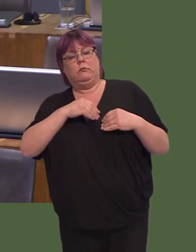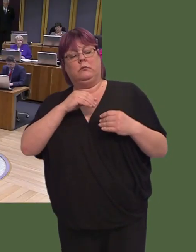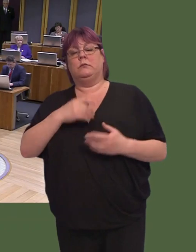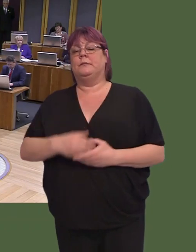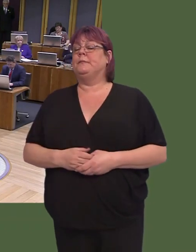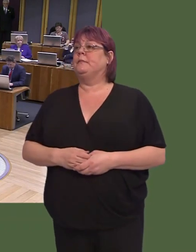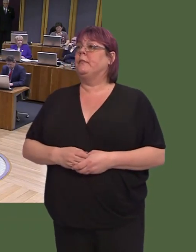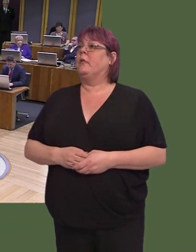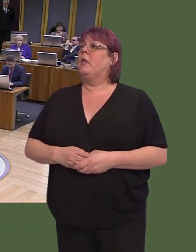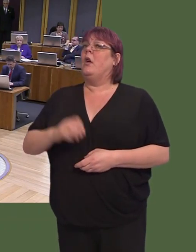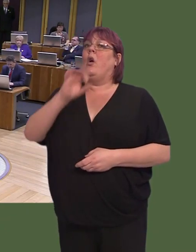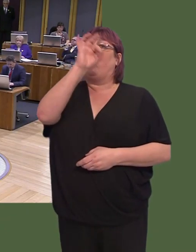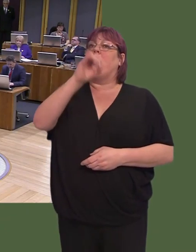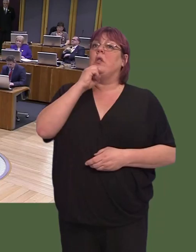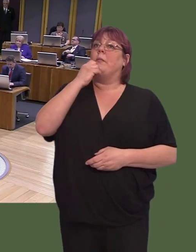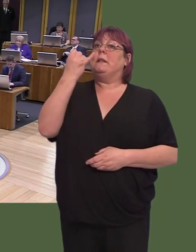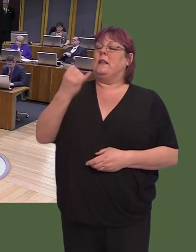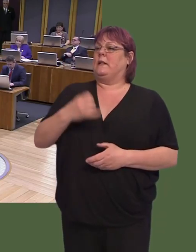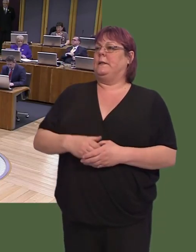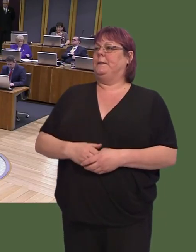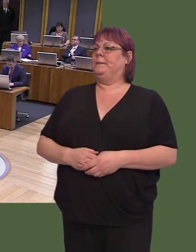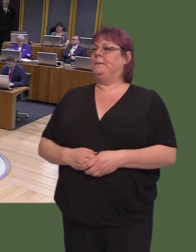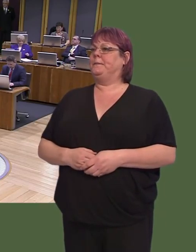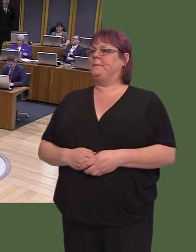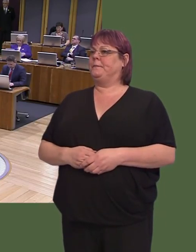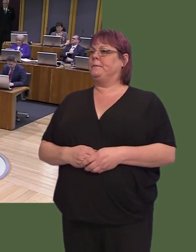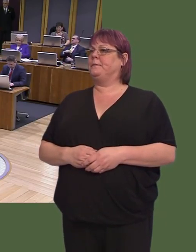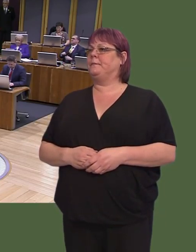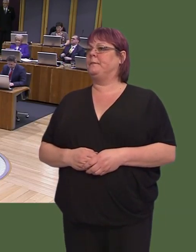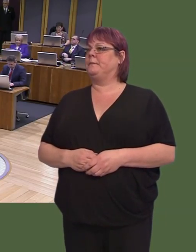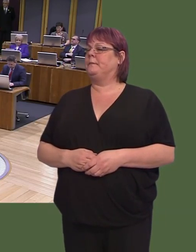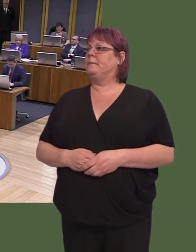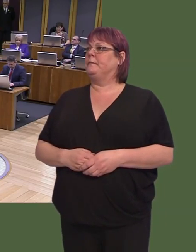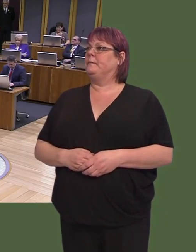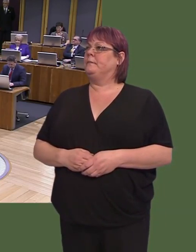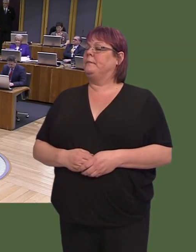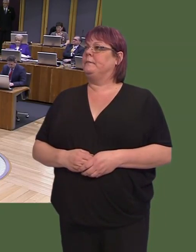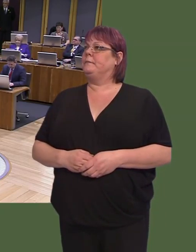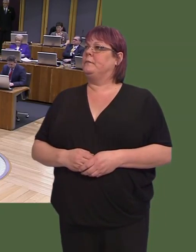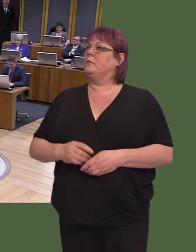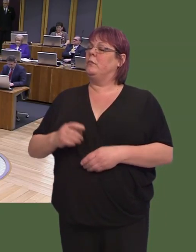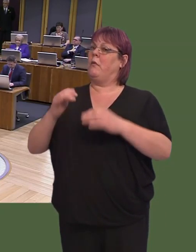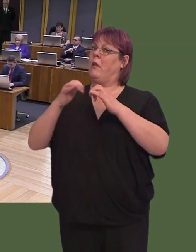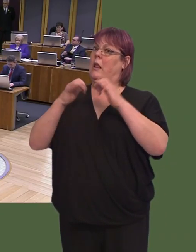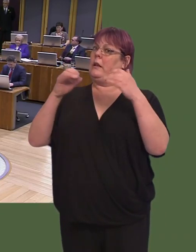A wnaiff y Prif Weinidog ddatganiad am fuddsoddi mewn trafnidiaeth yng ngogledd Cymru?